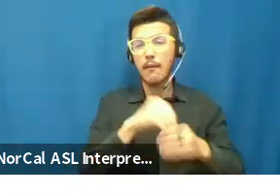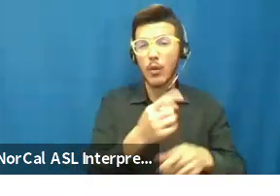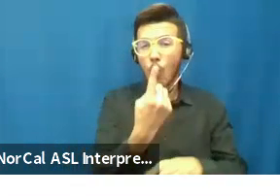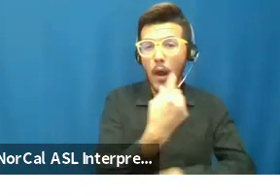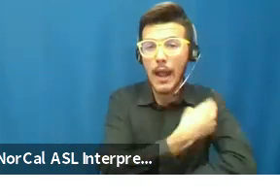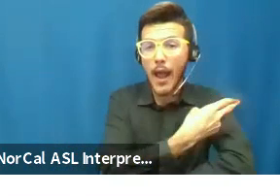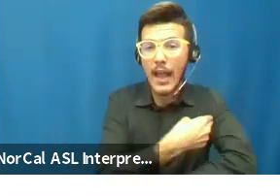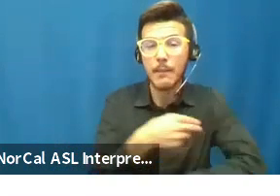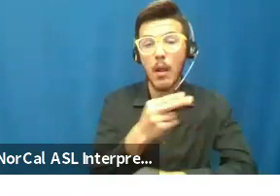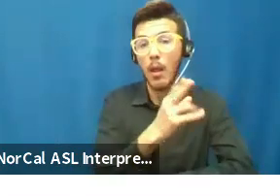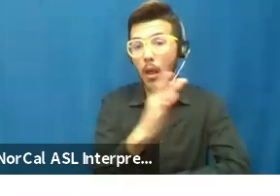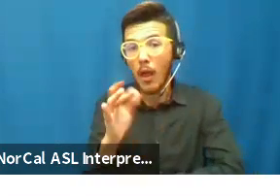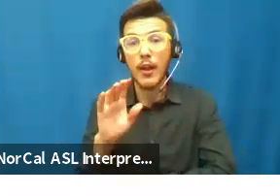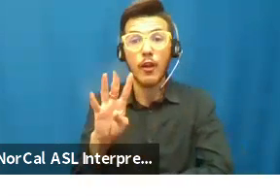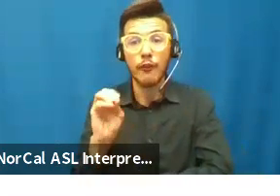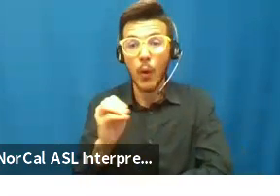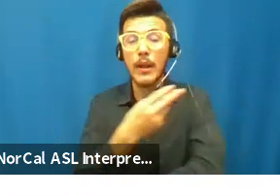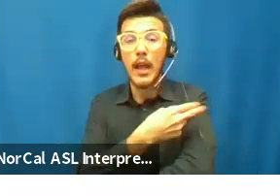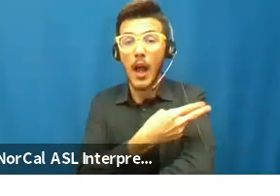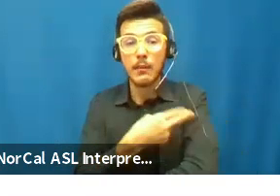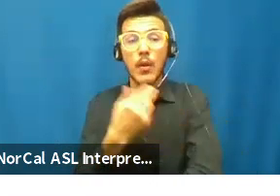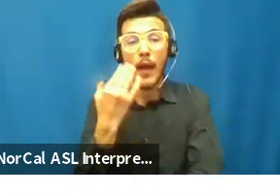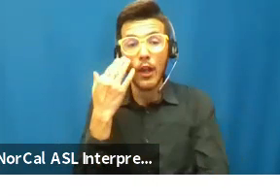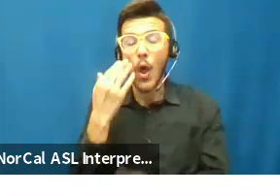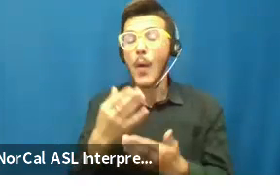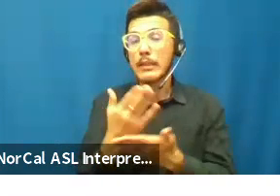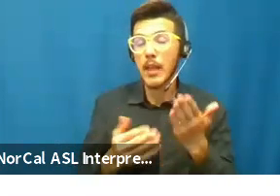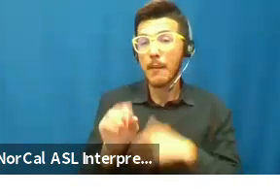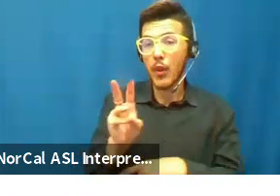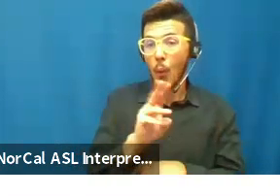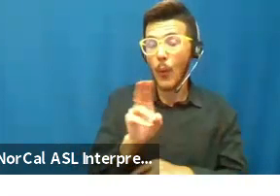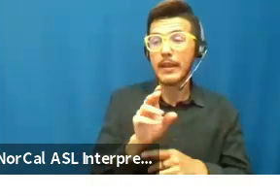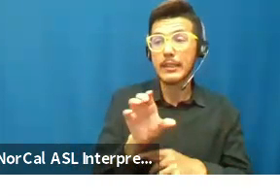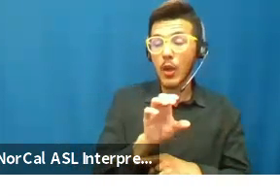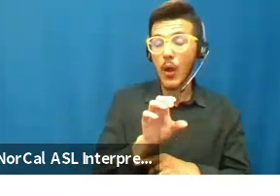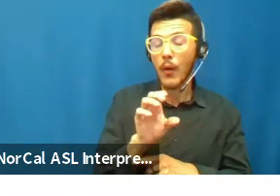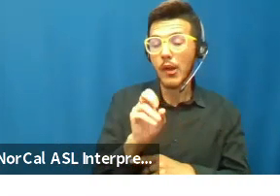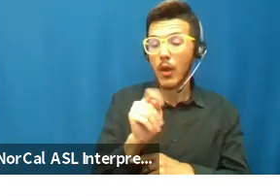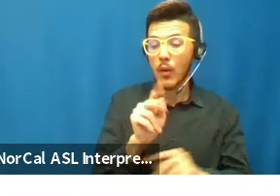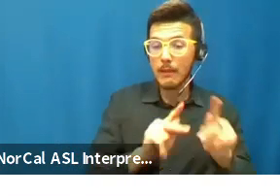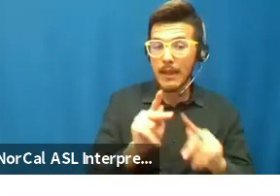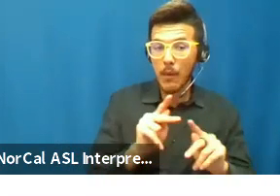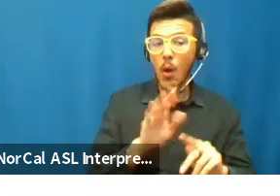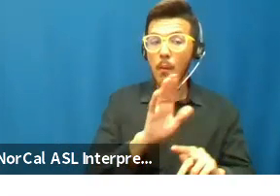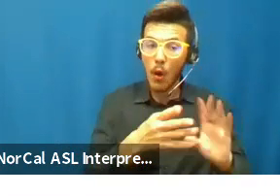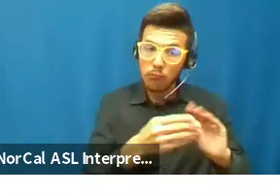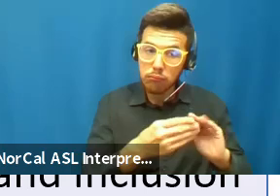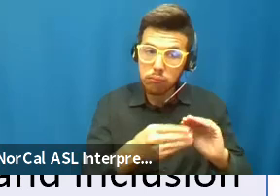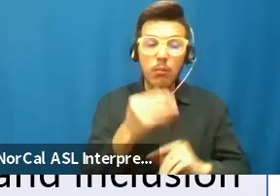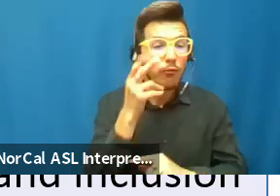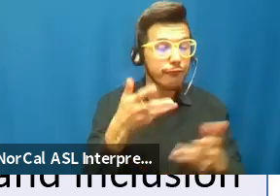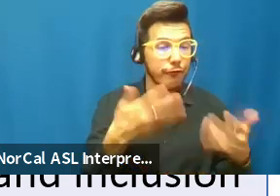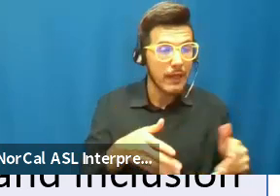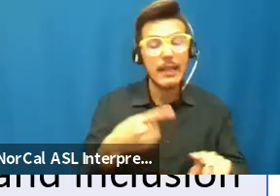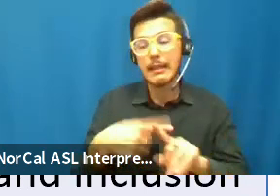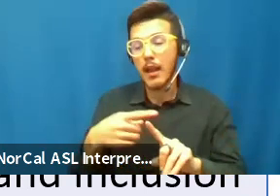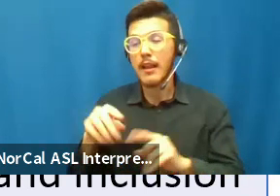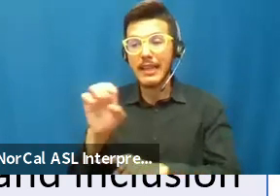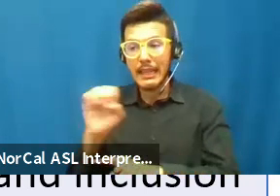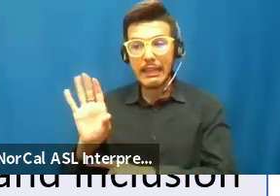individuals working on the west coast central U.S. as well as the east coast. Next slide.